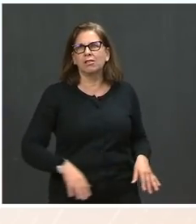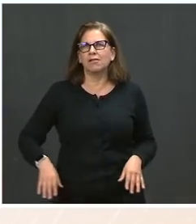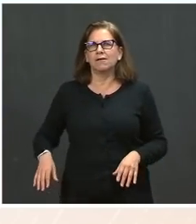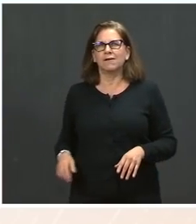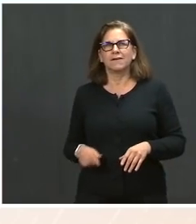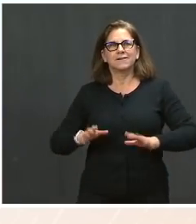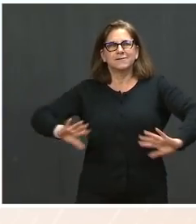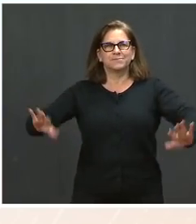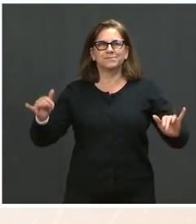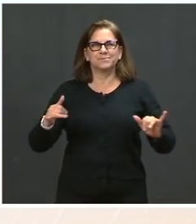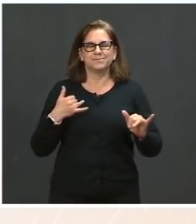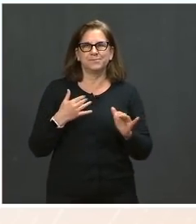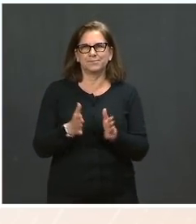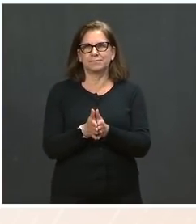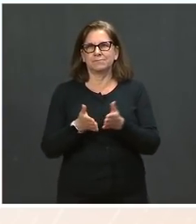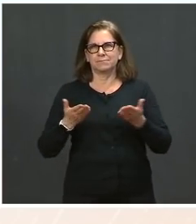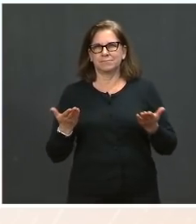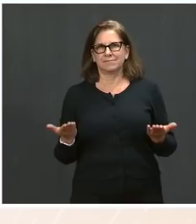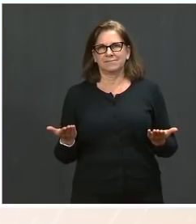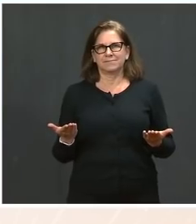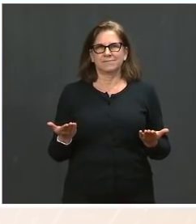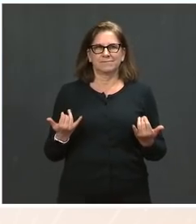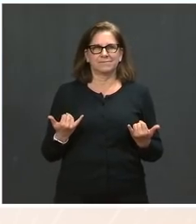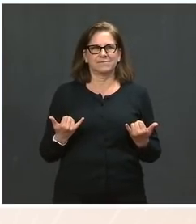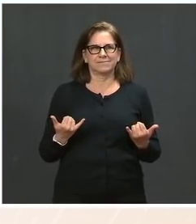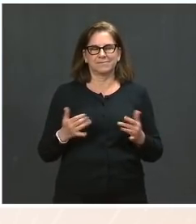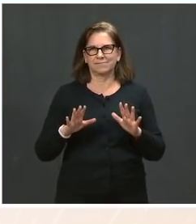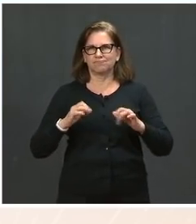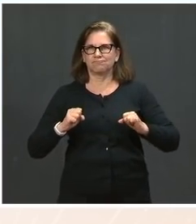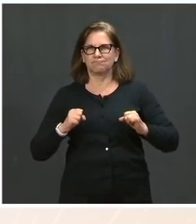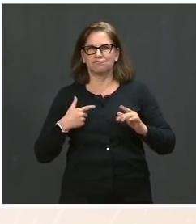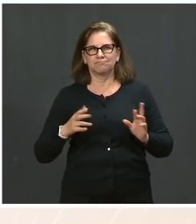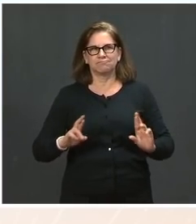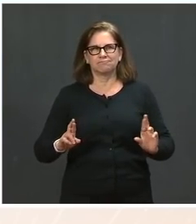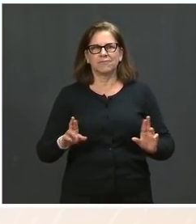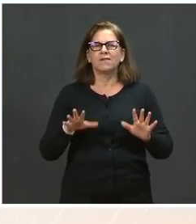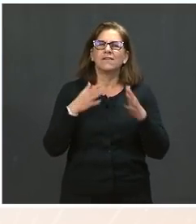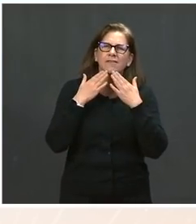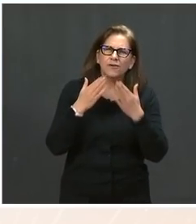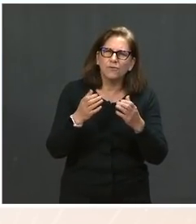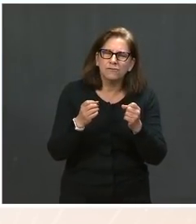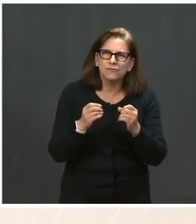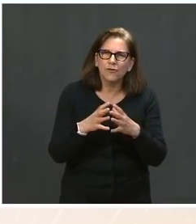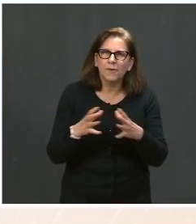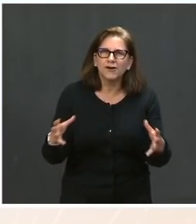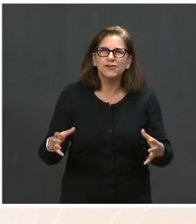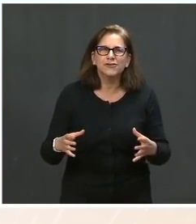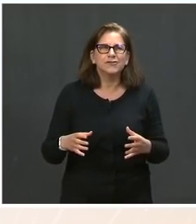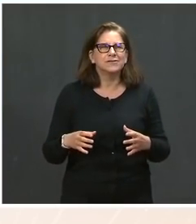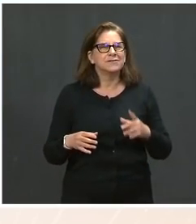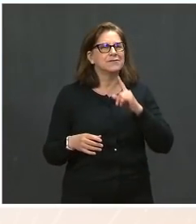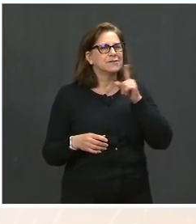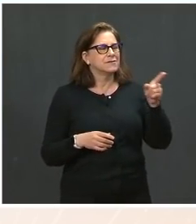The double binder stack here. Thank you so much, Jen. I really am privileged to be able to share